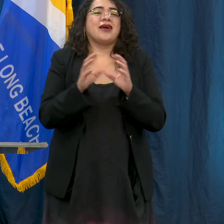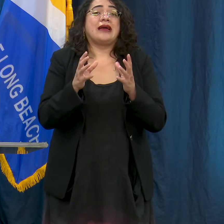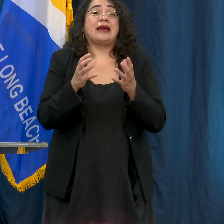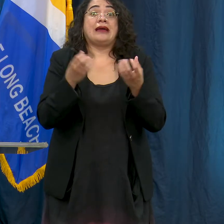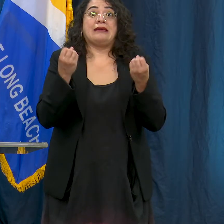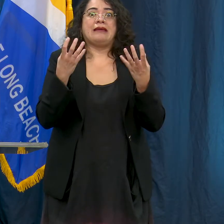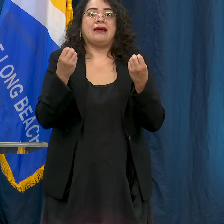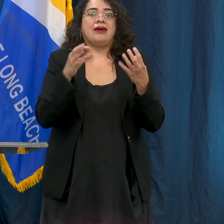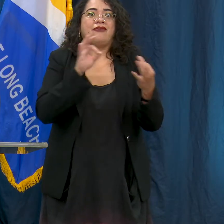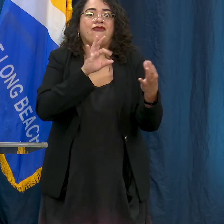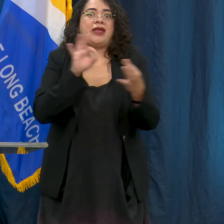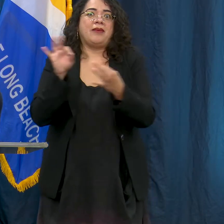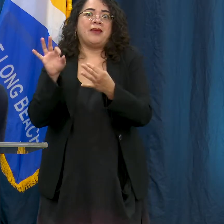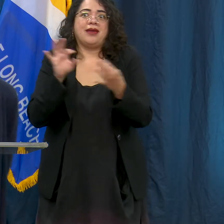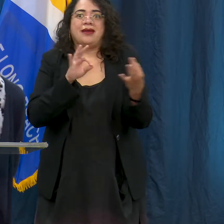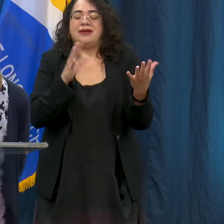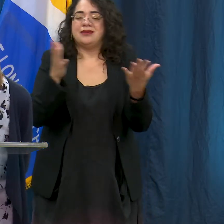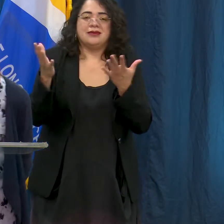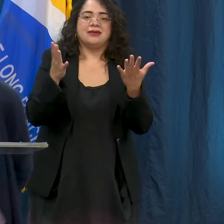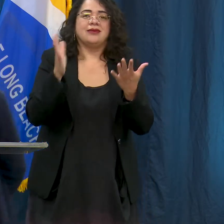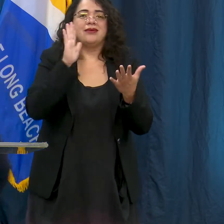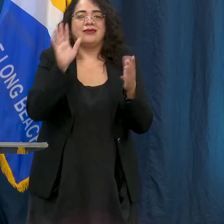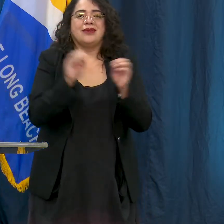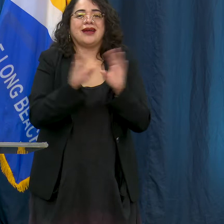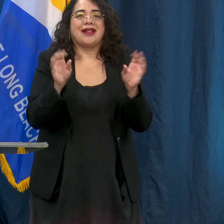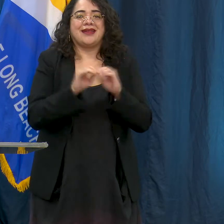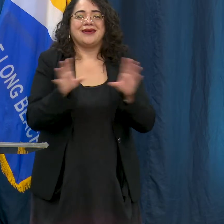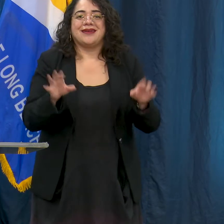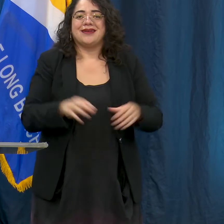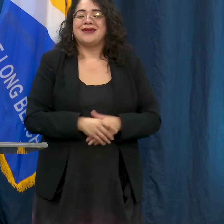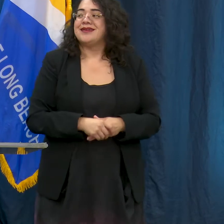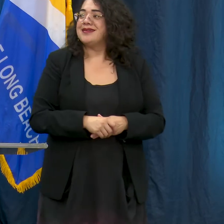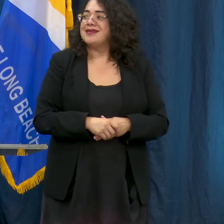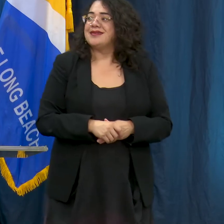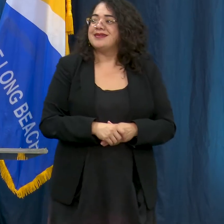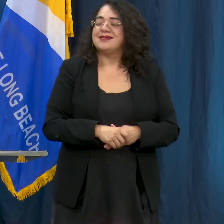feedback going on just at this moment. Thanks. Okay and that question came